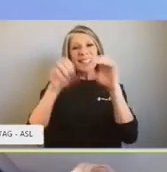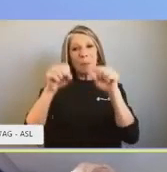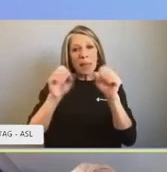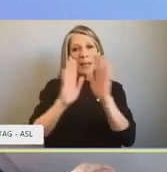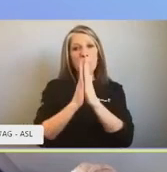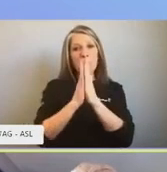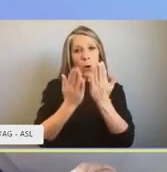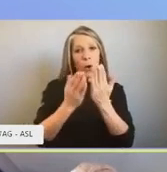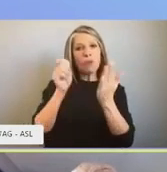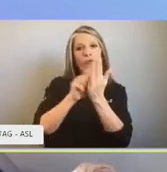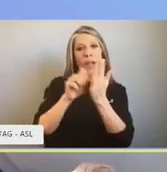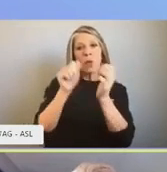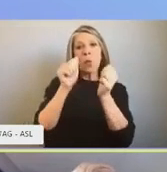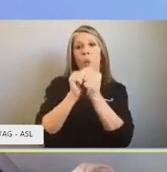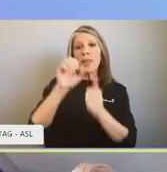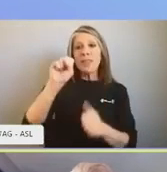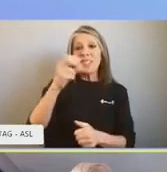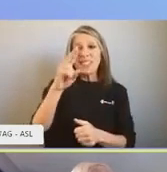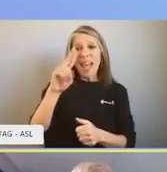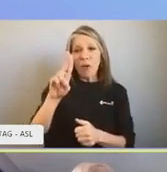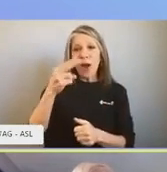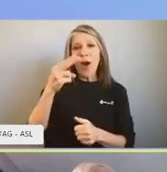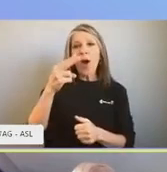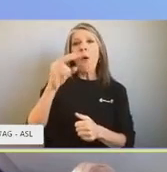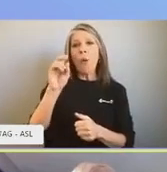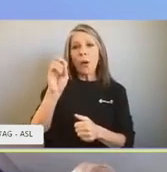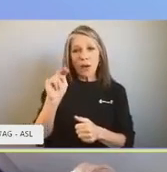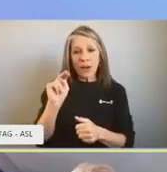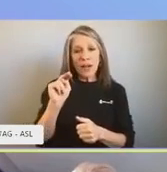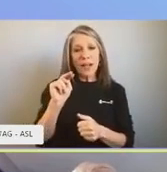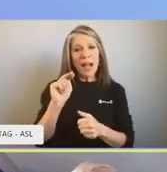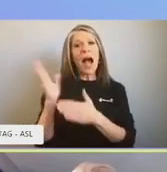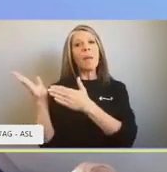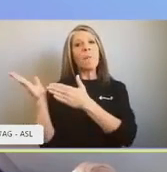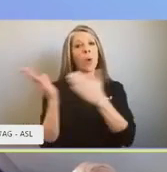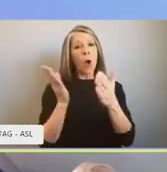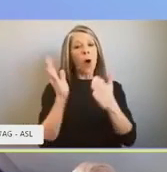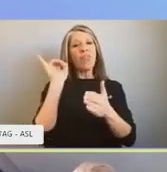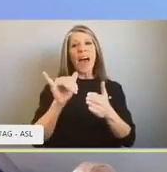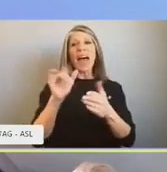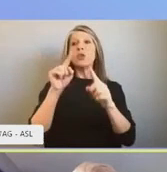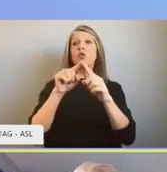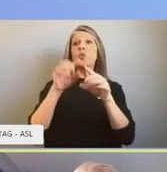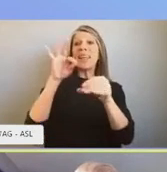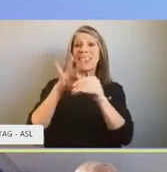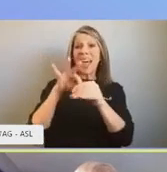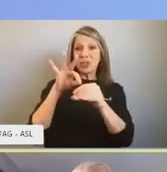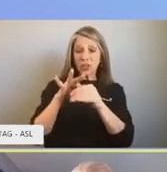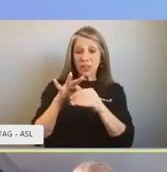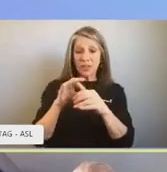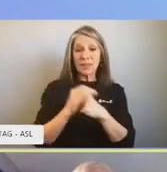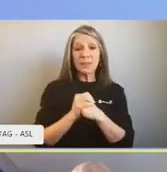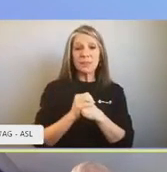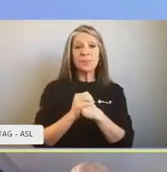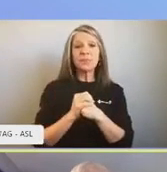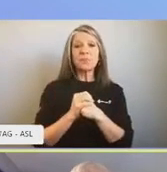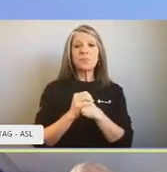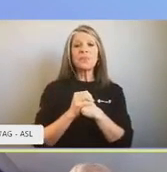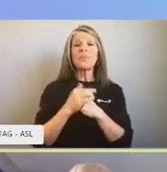called the web web for everyone. It is an accessibility book written with Sarah Horton. I brought